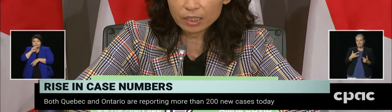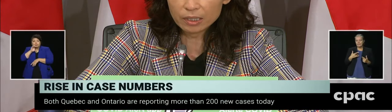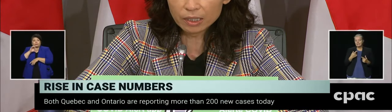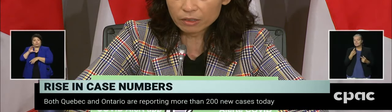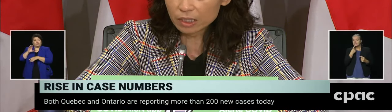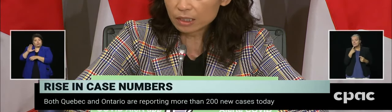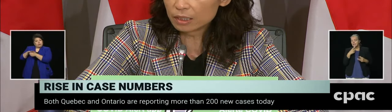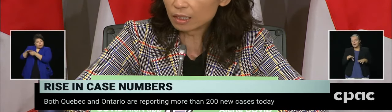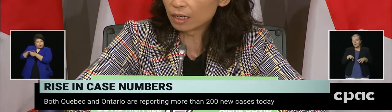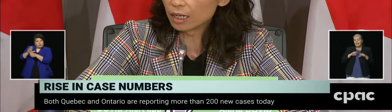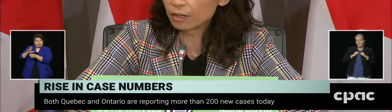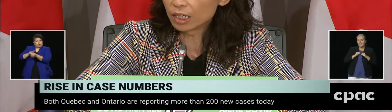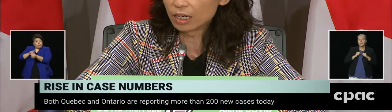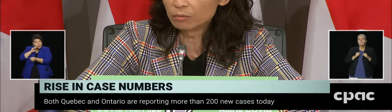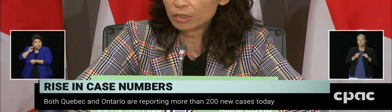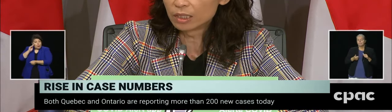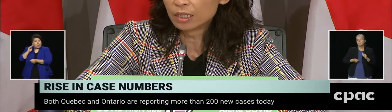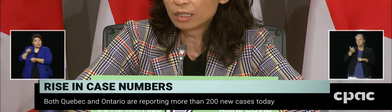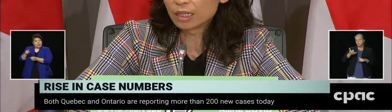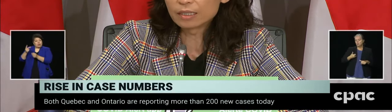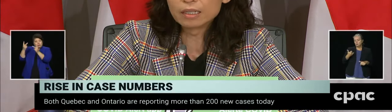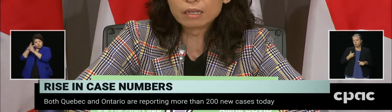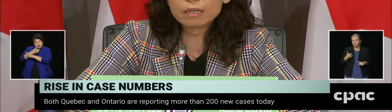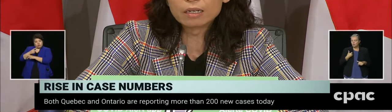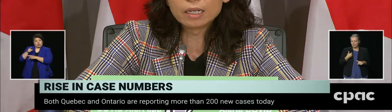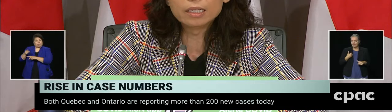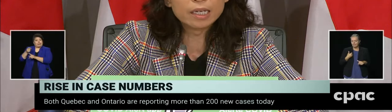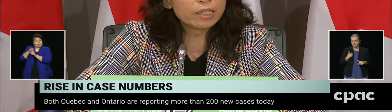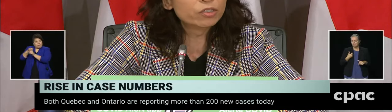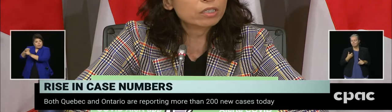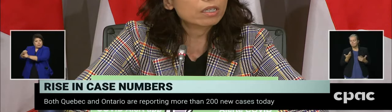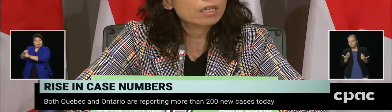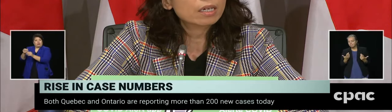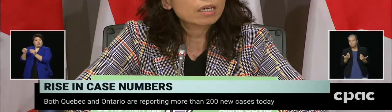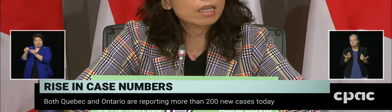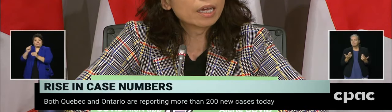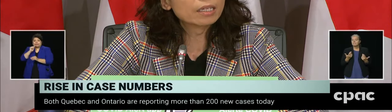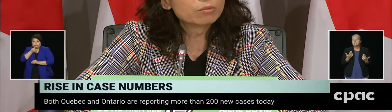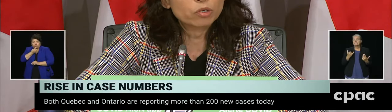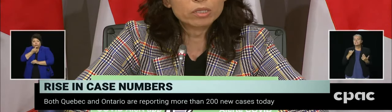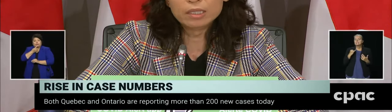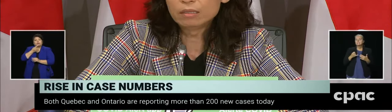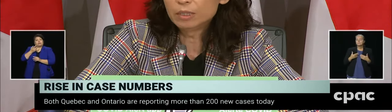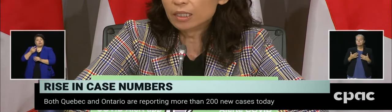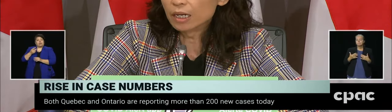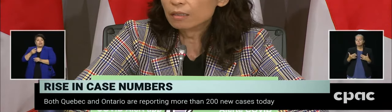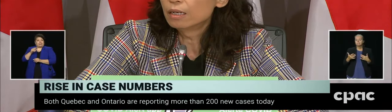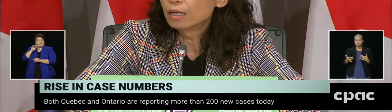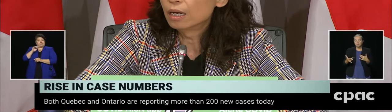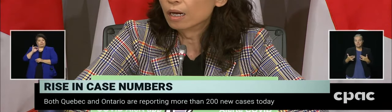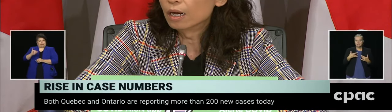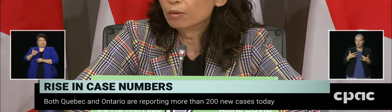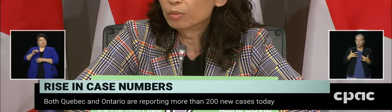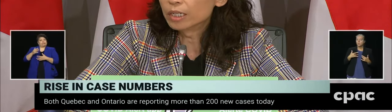FACILITY OUTBREAKS, SENIORS BEING IMPACTED AND AN ESCALATION